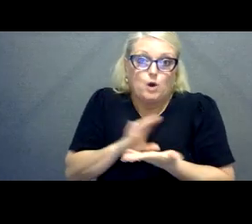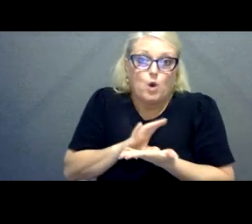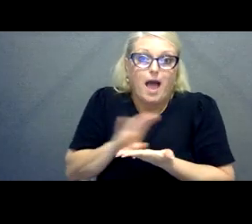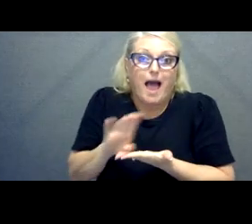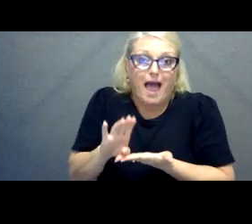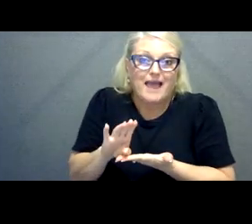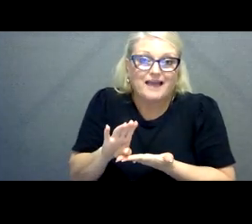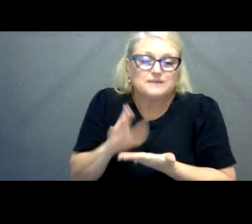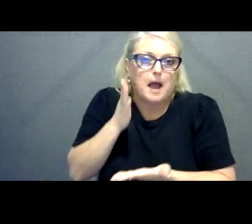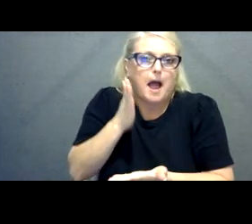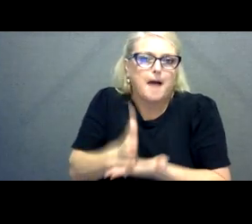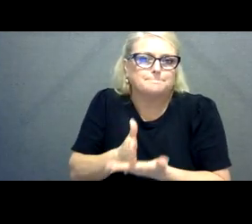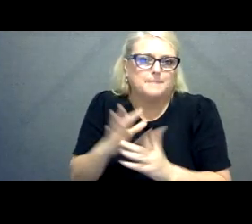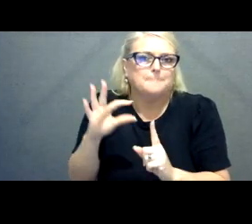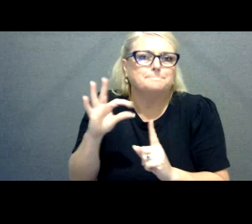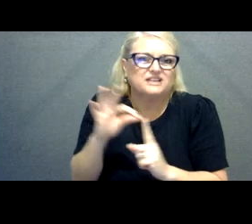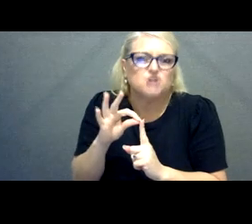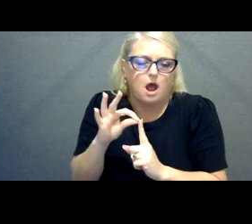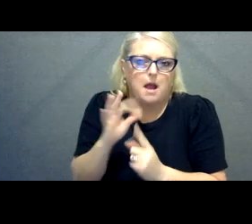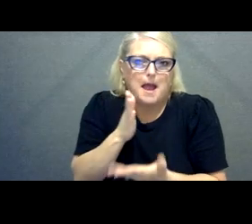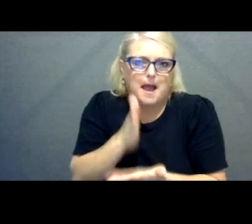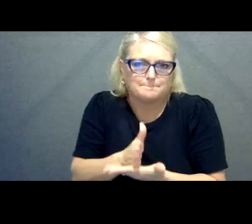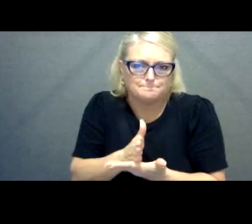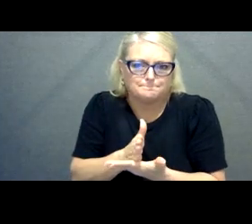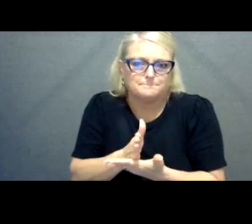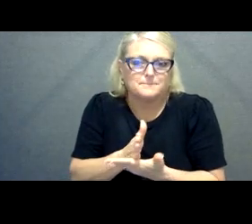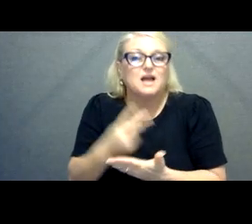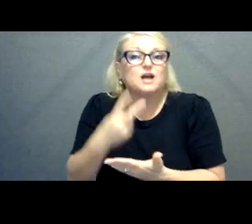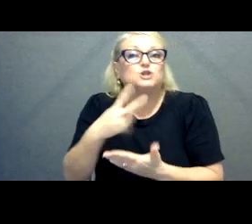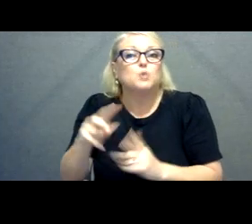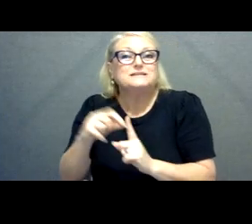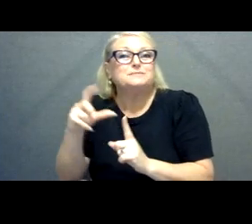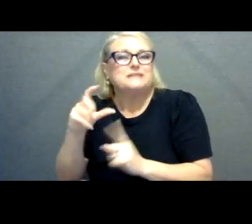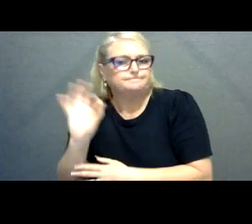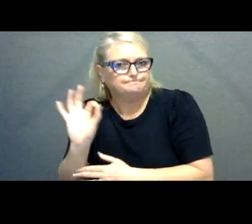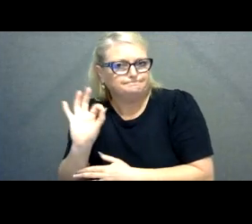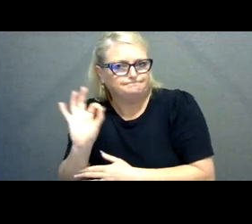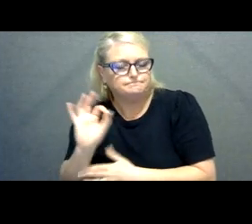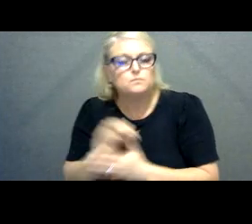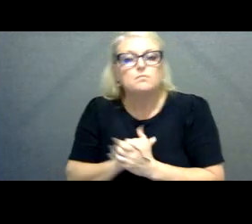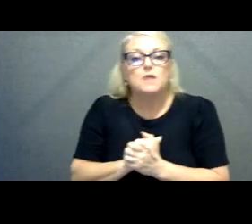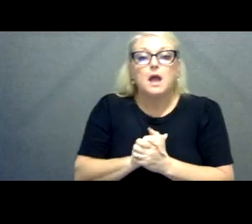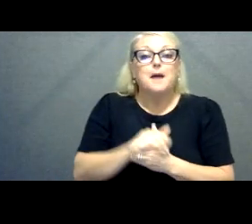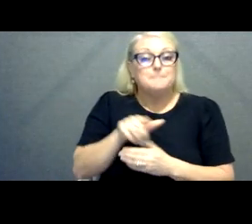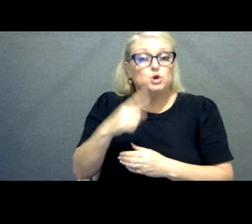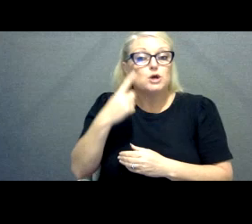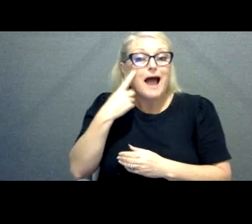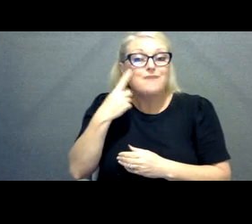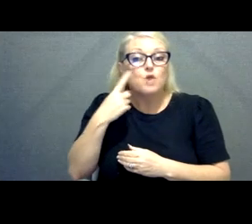test is available on our website you can see that there's a um a picture of the means test